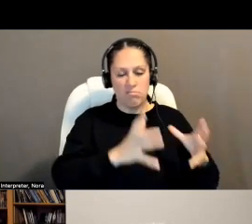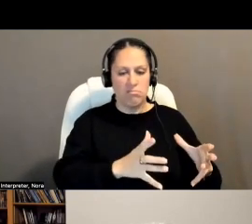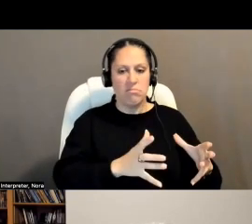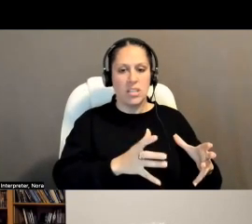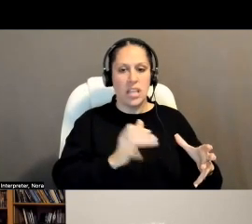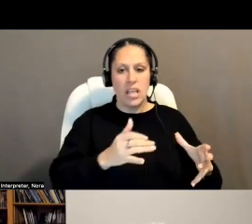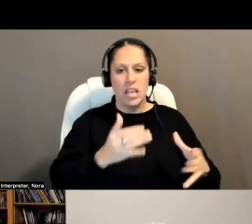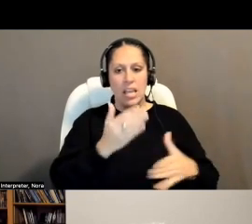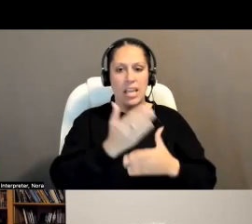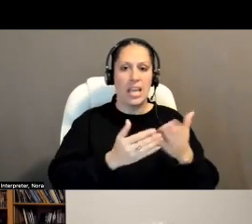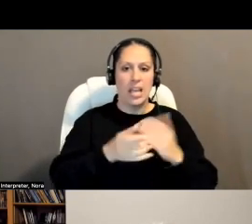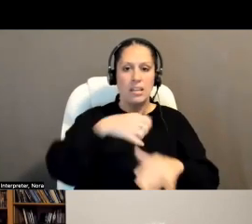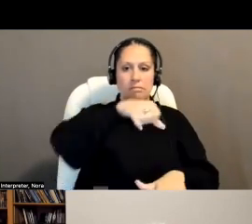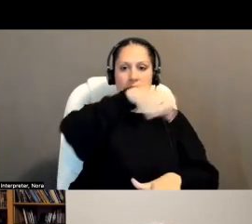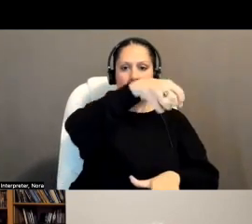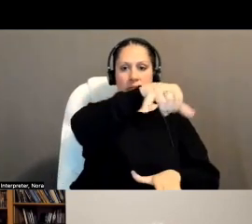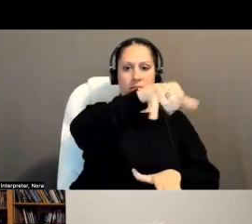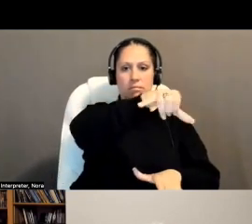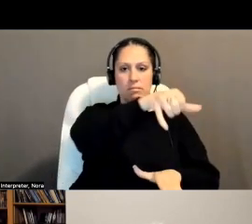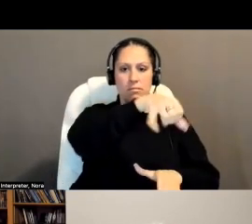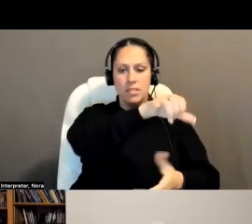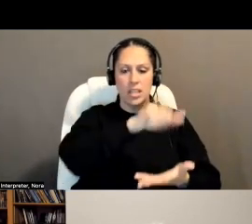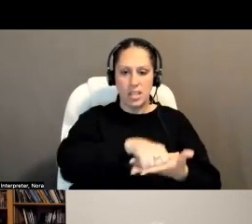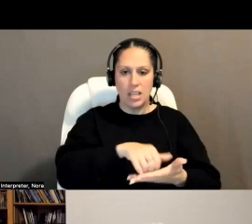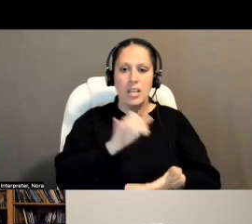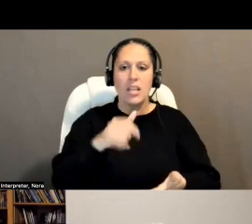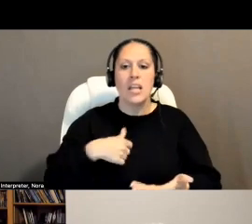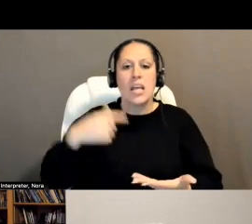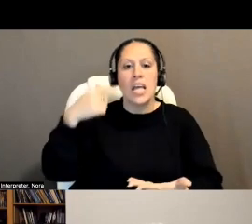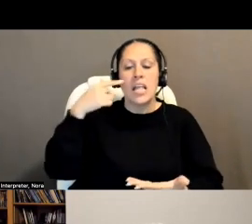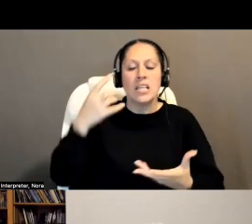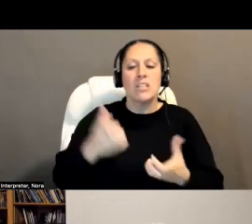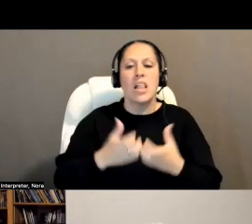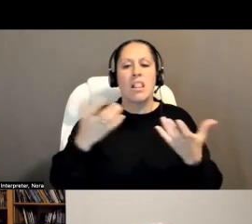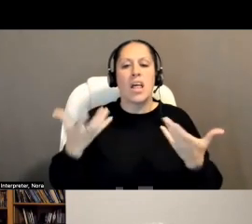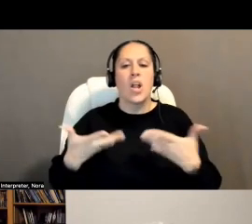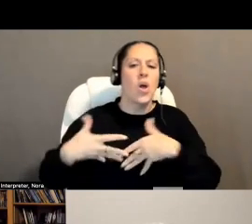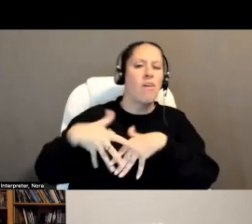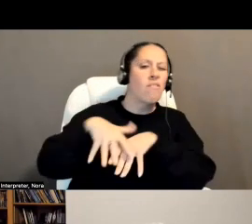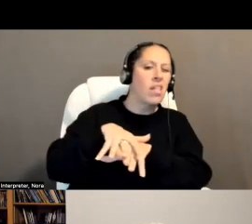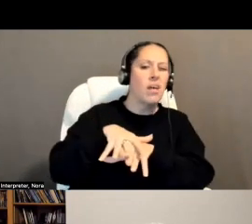hand operated. Um, I think there's a lot of overlap between dolls and puppets.